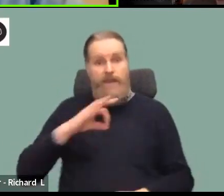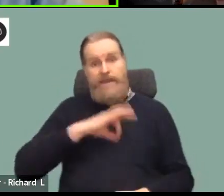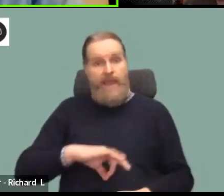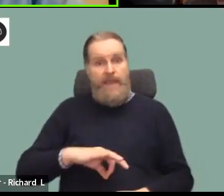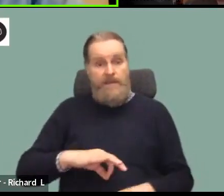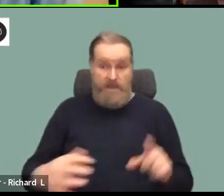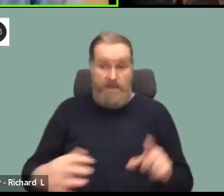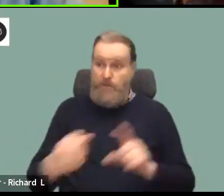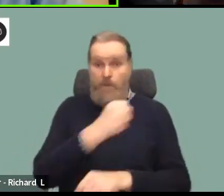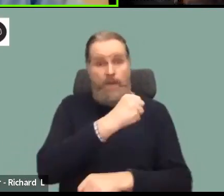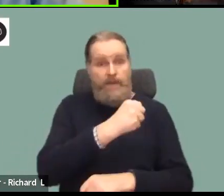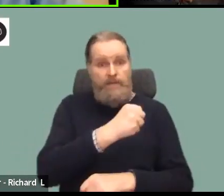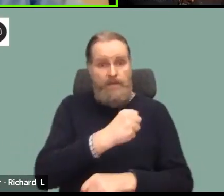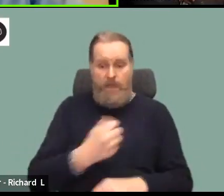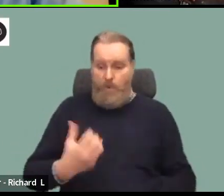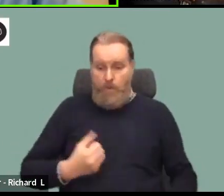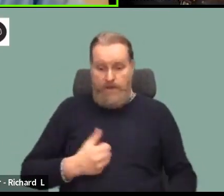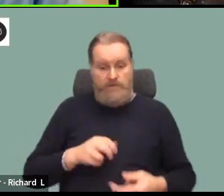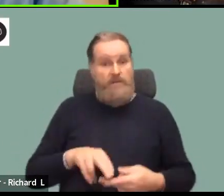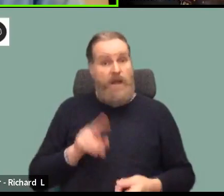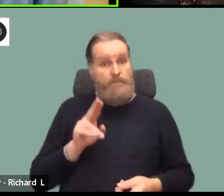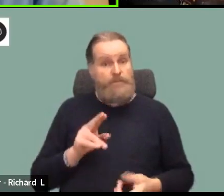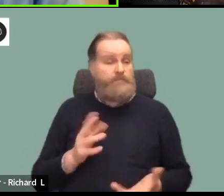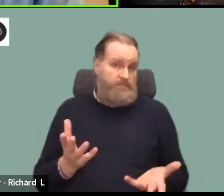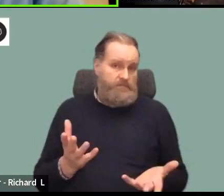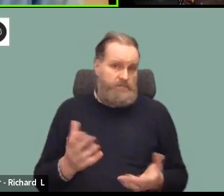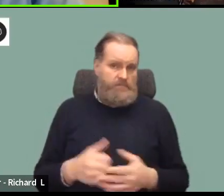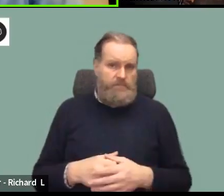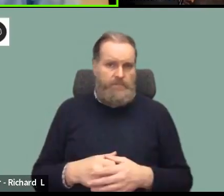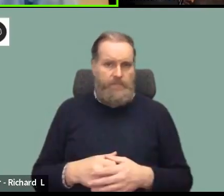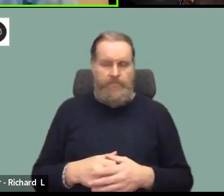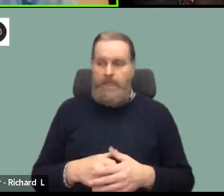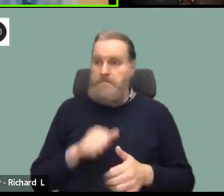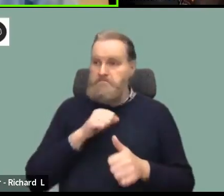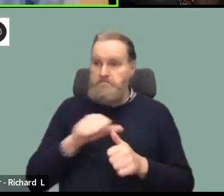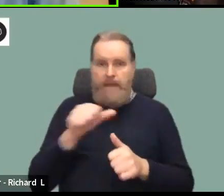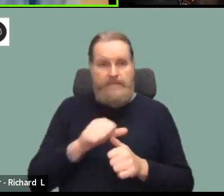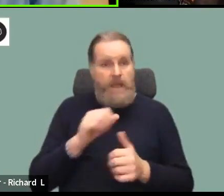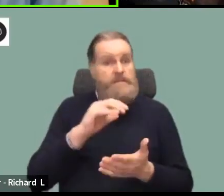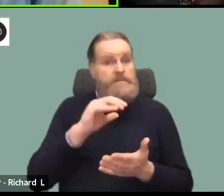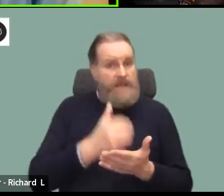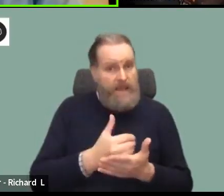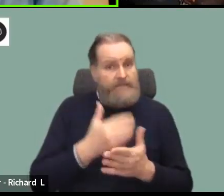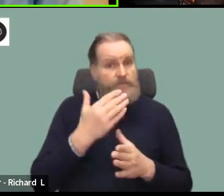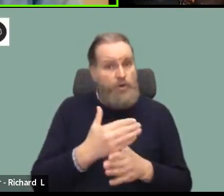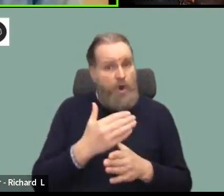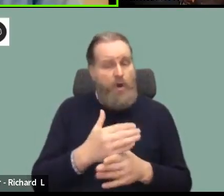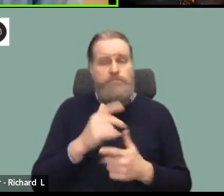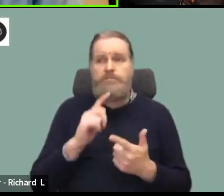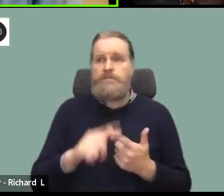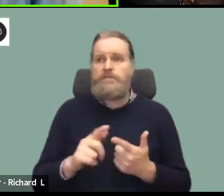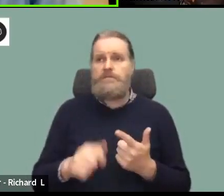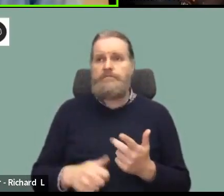The members in HR Marcy stand to gain as much as anyone else, if we win, there'll be more money. for Hmm each of our team members, they will. have job have job security arrangements